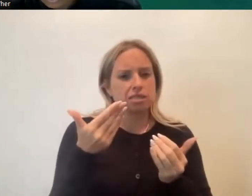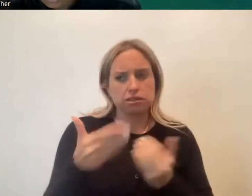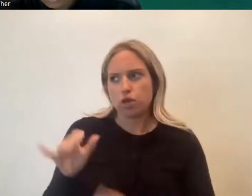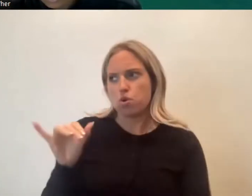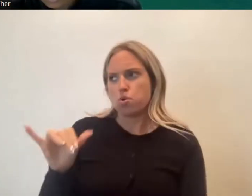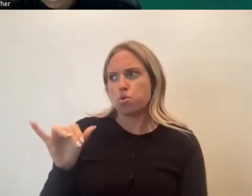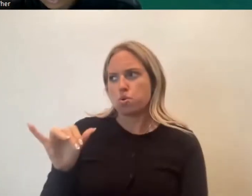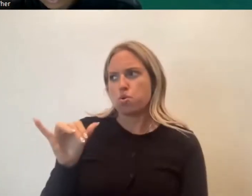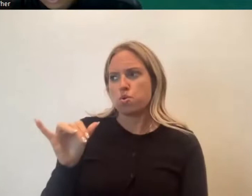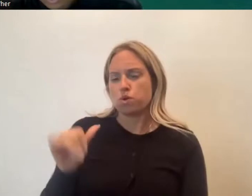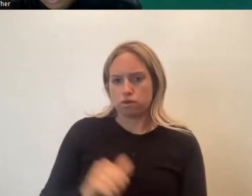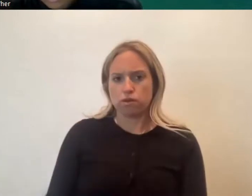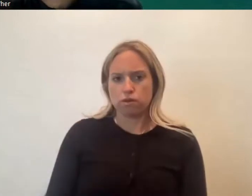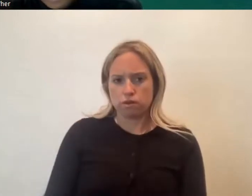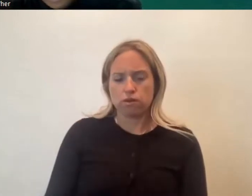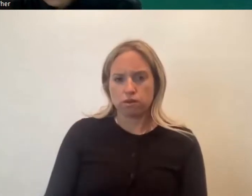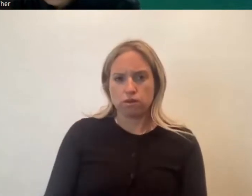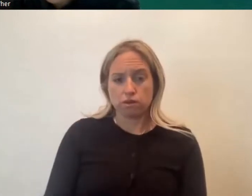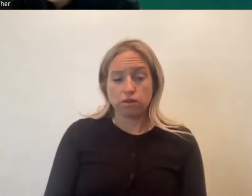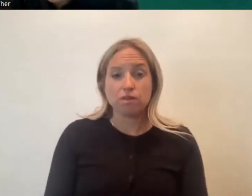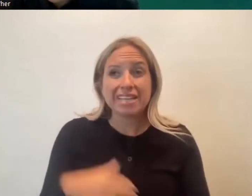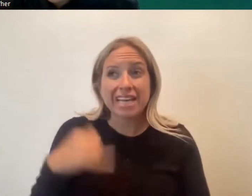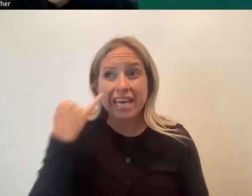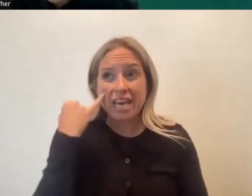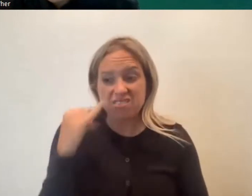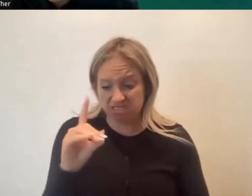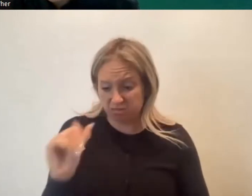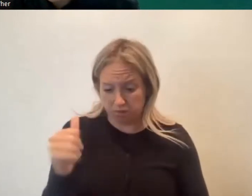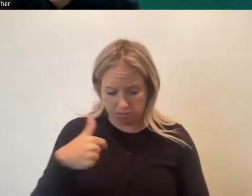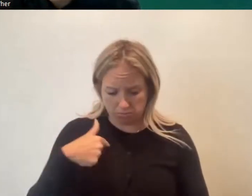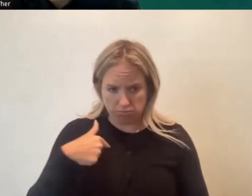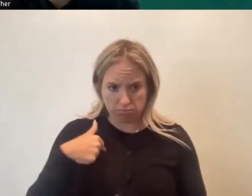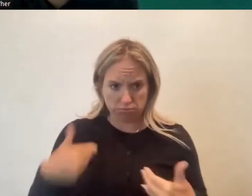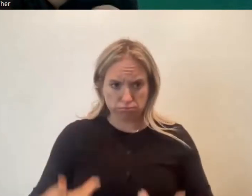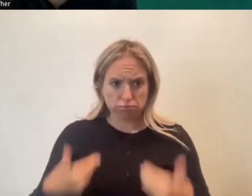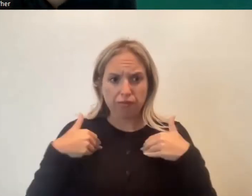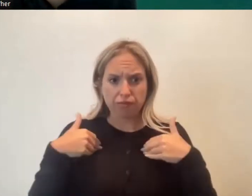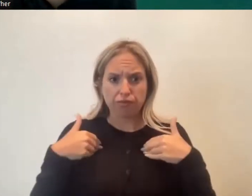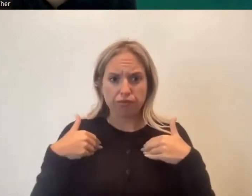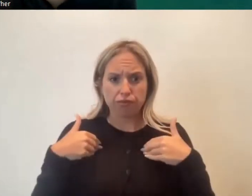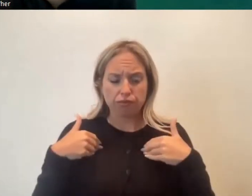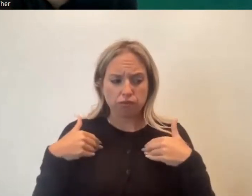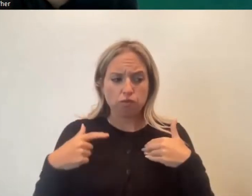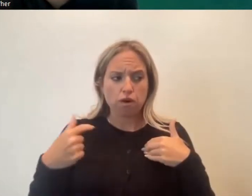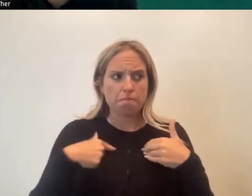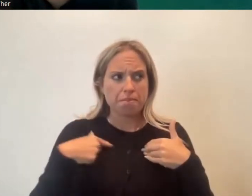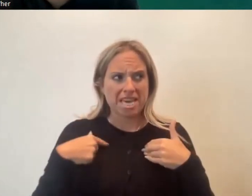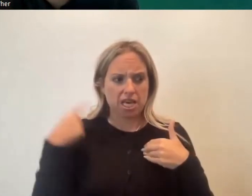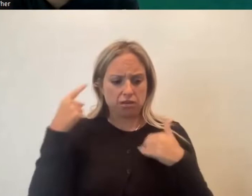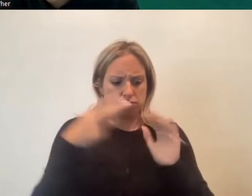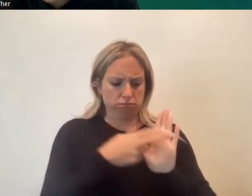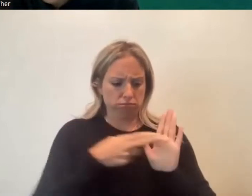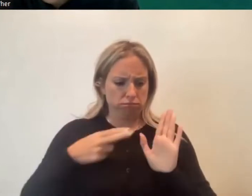So if I have a disability or for me to be considered to have a disability under the